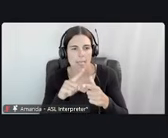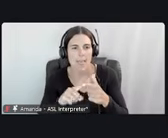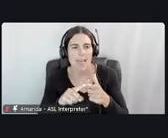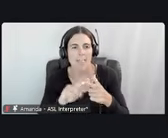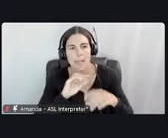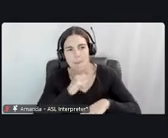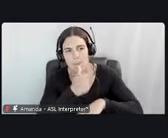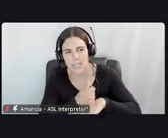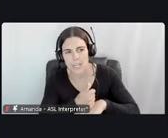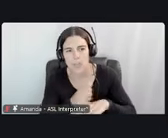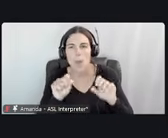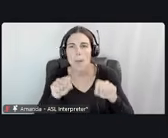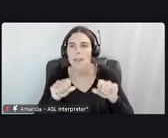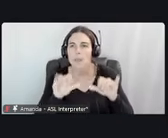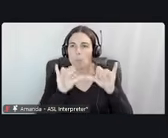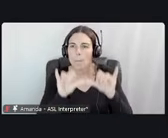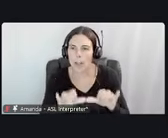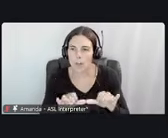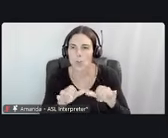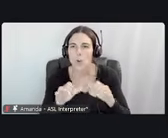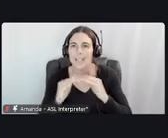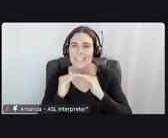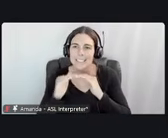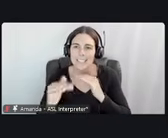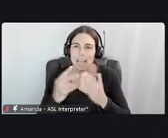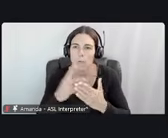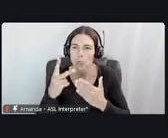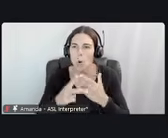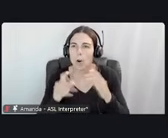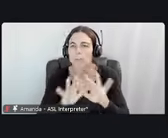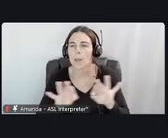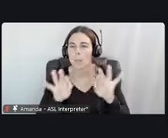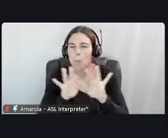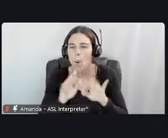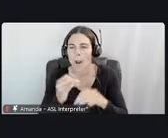to measure and sustain programs is the key because again if we don't provide the data